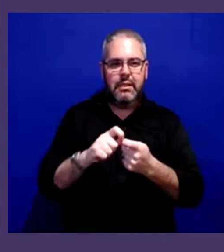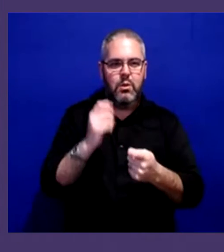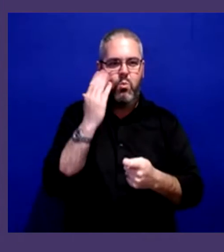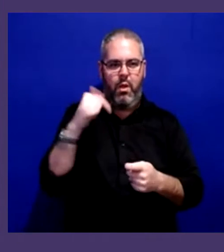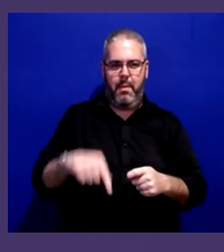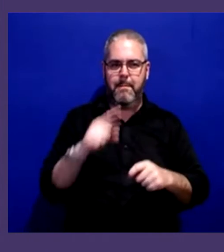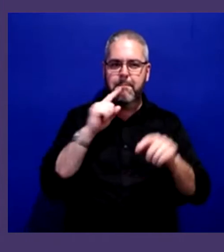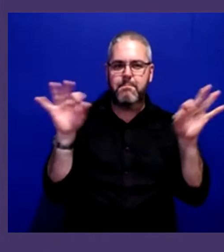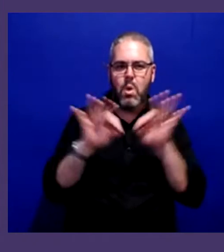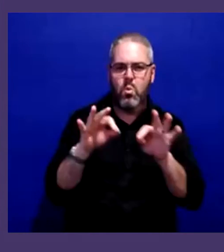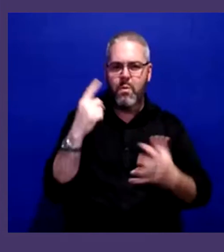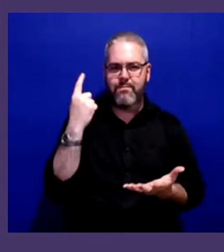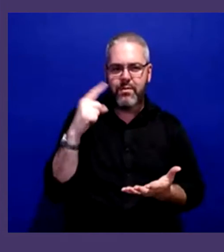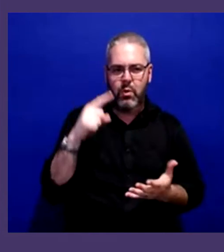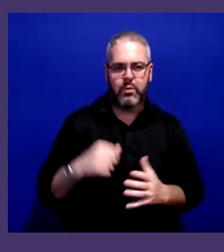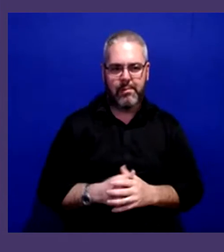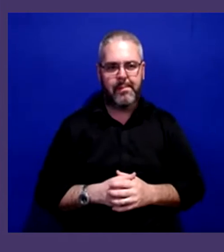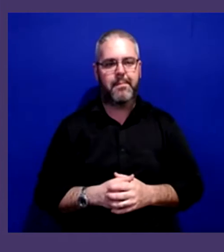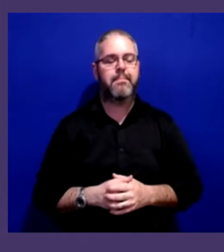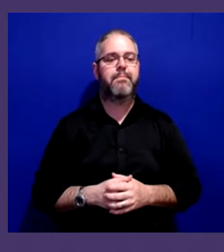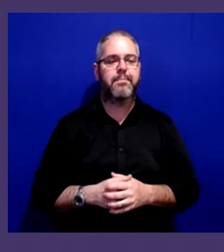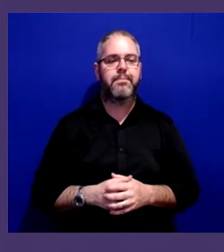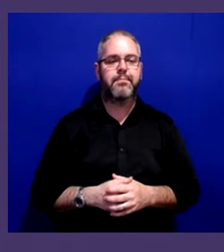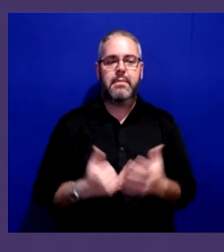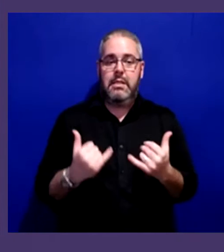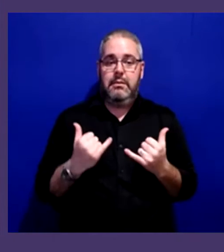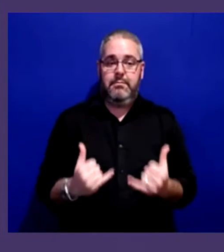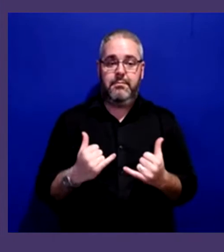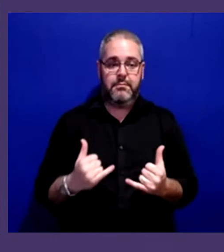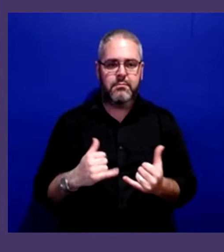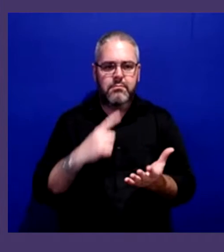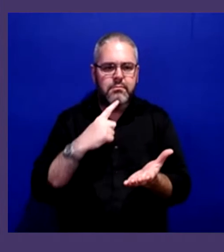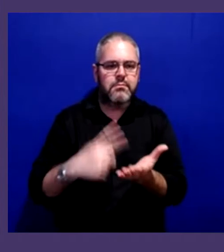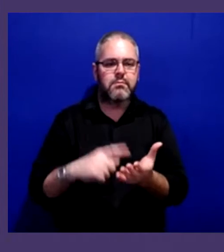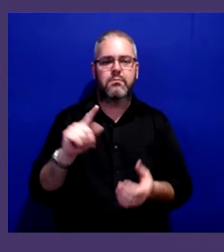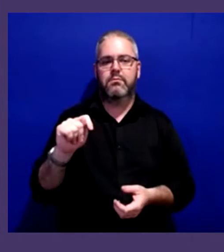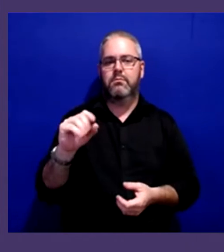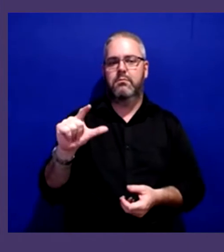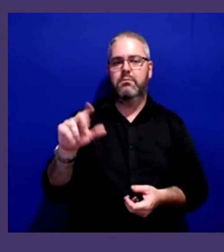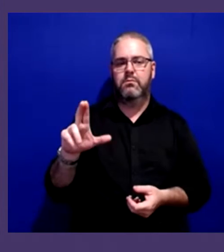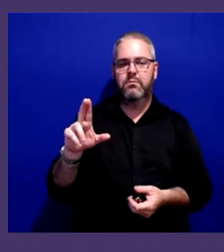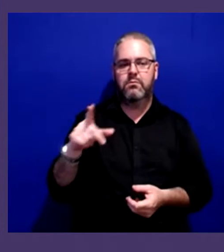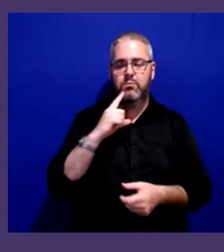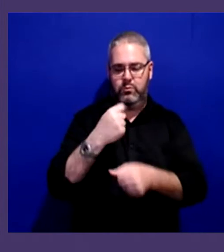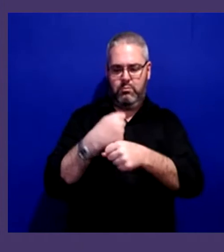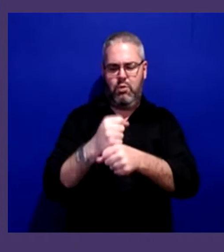With that in mind, let's move over to Tolu. As a product designer, can you go into a little bit more detail